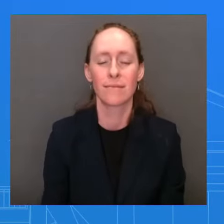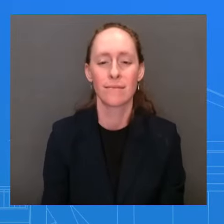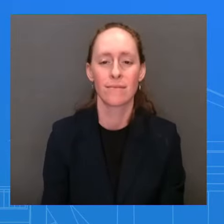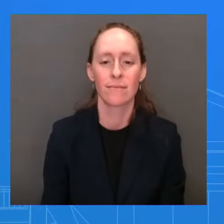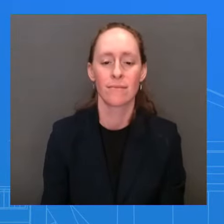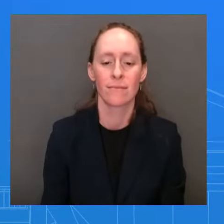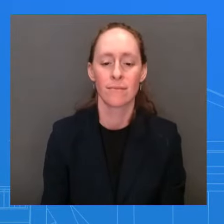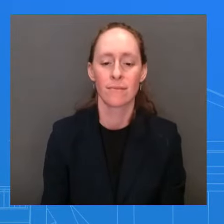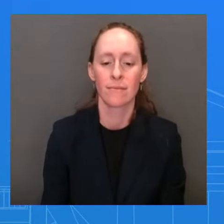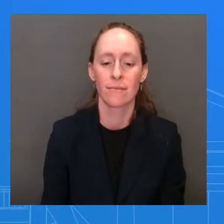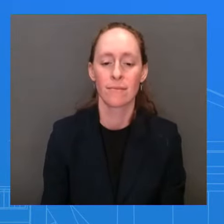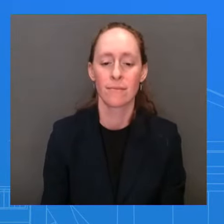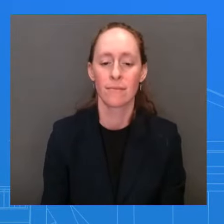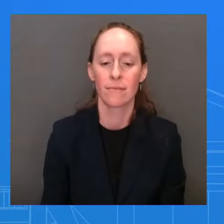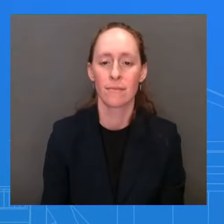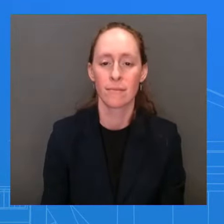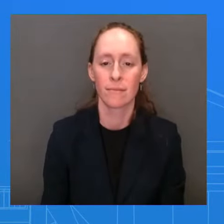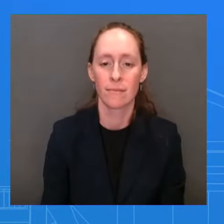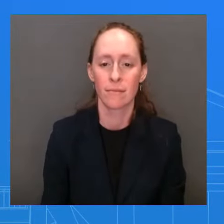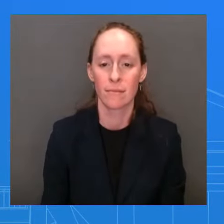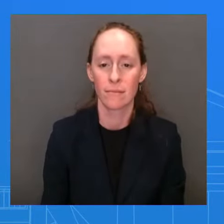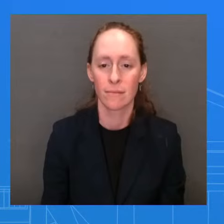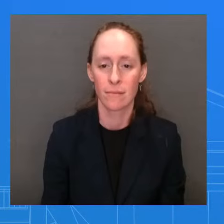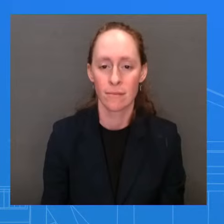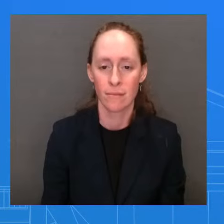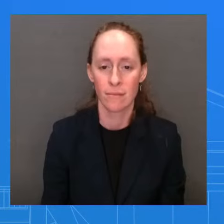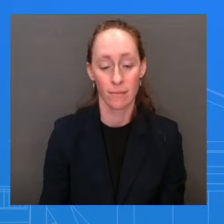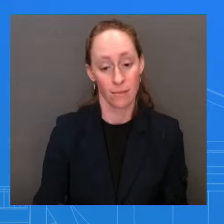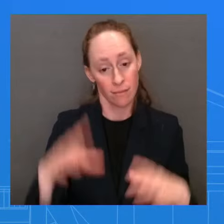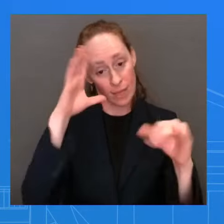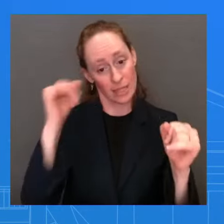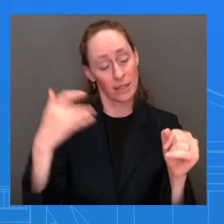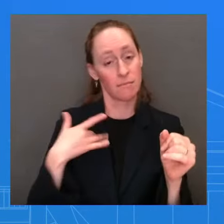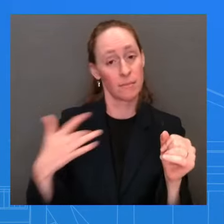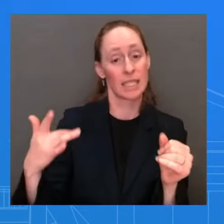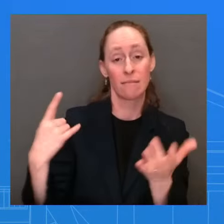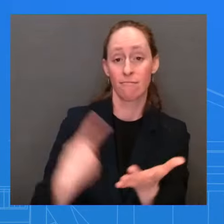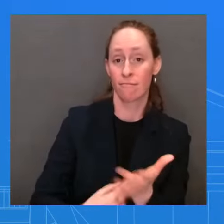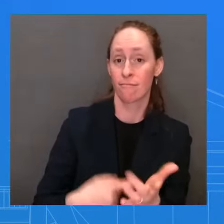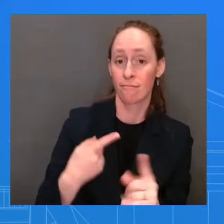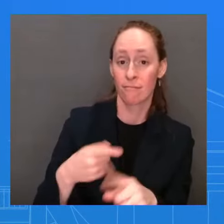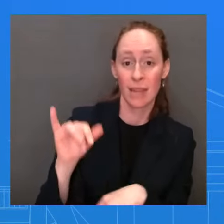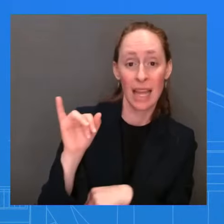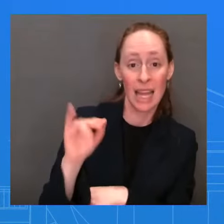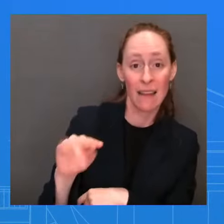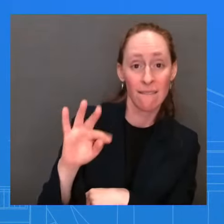when it comes to inflation, when it comes to lowering costs, that is a priority for him. And he has shown to do that.